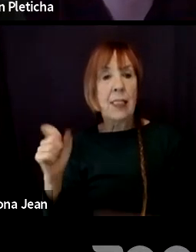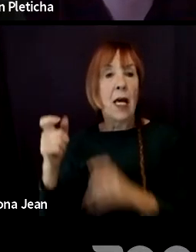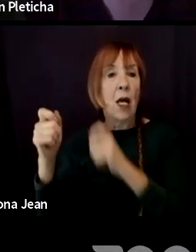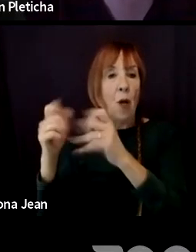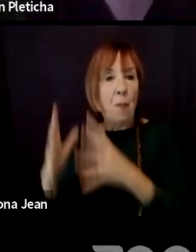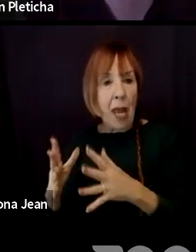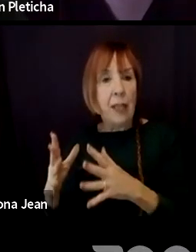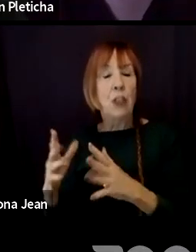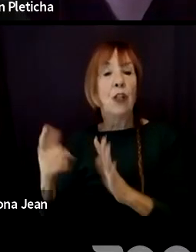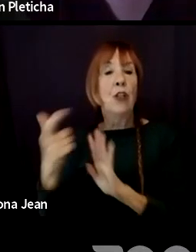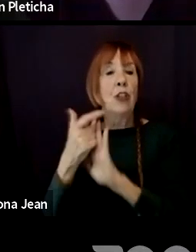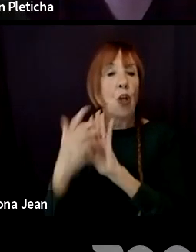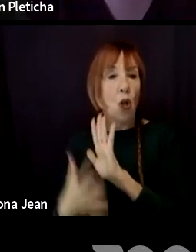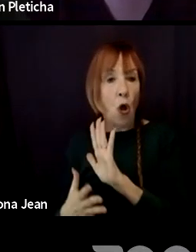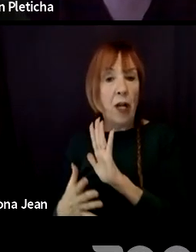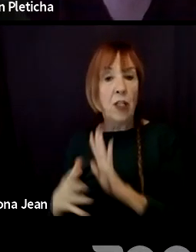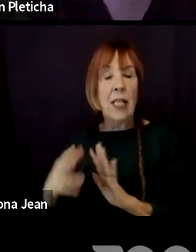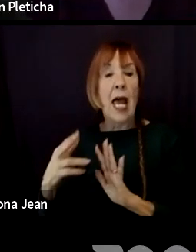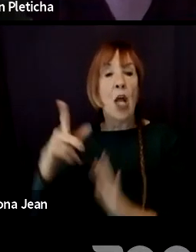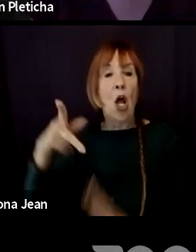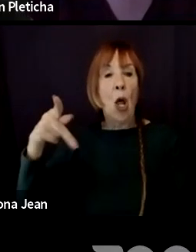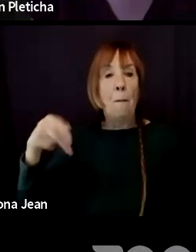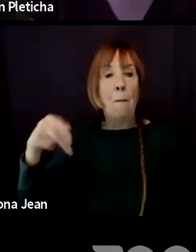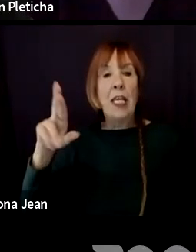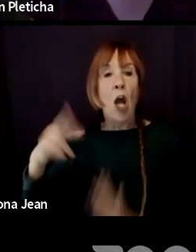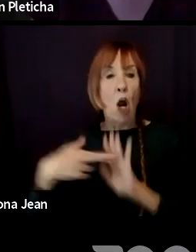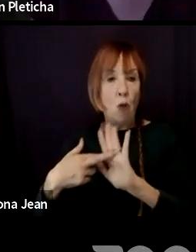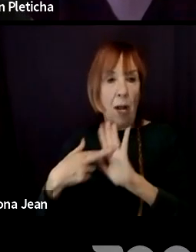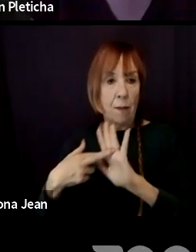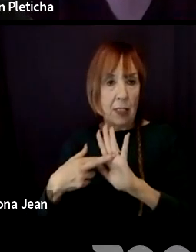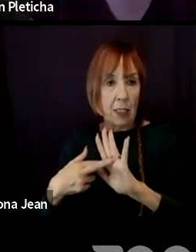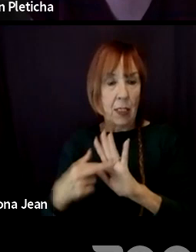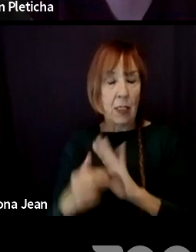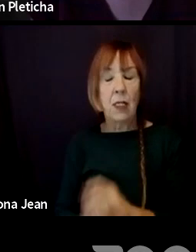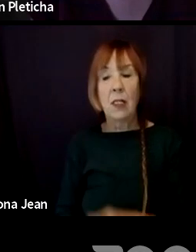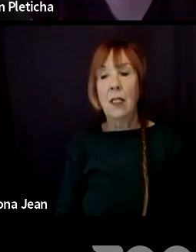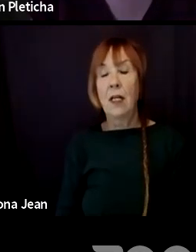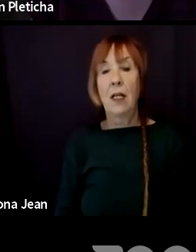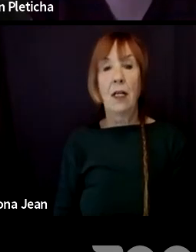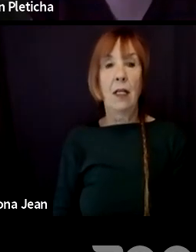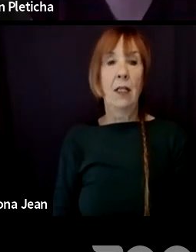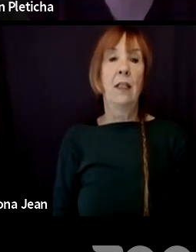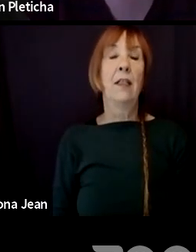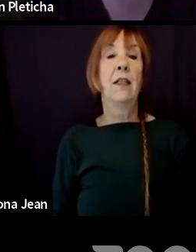lawyers and PR reps, stuff like that is on there. So that's the good.